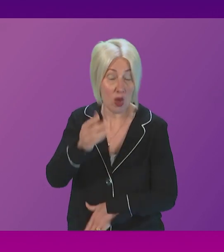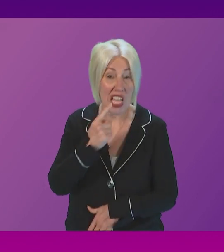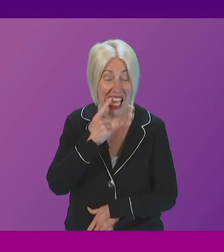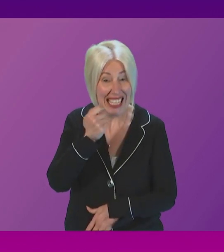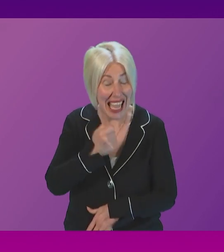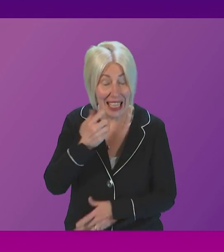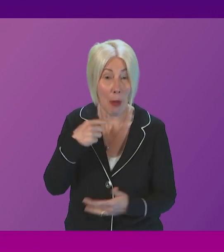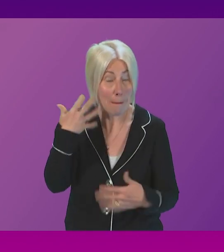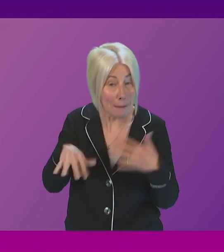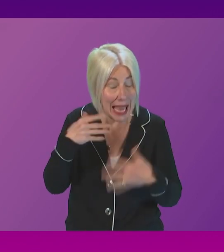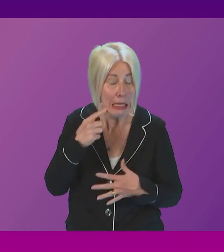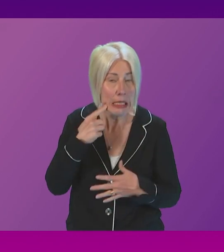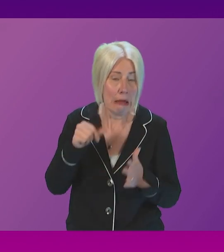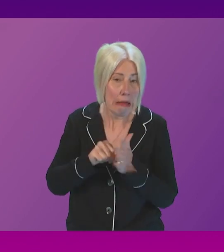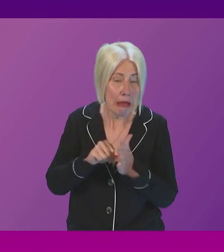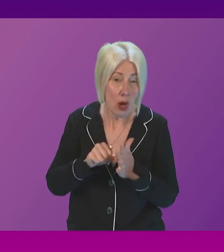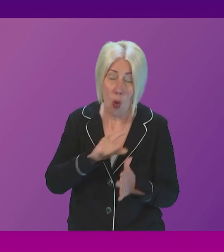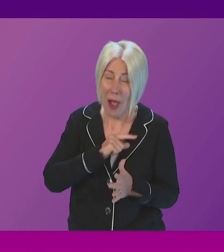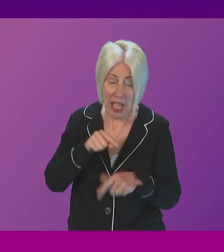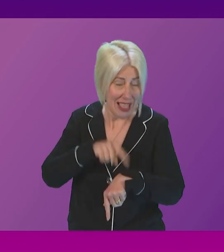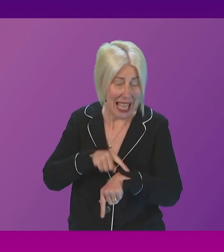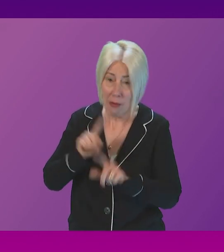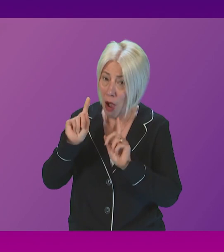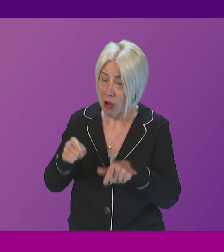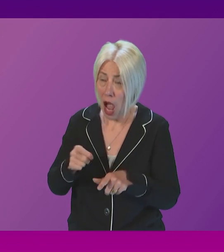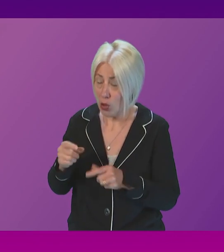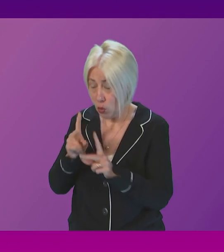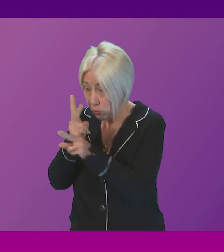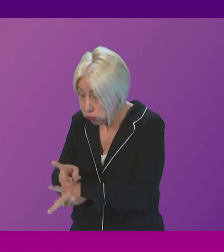in pain and discomfort, because it would take too much time away from her caring responsibilities.